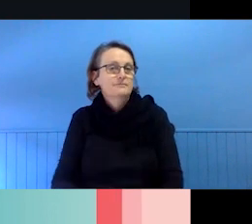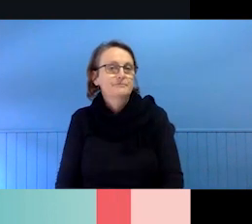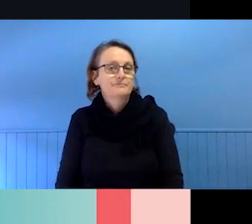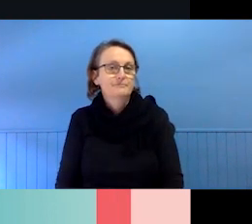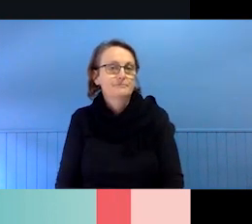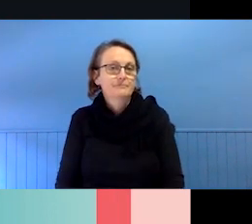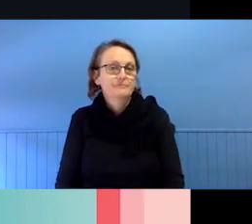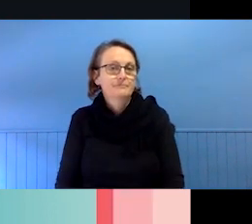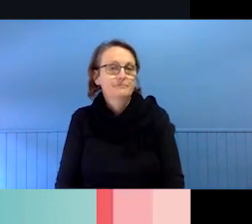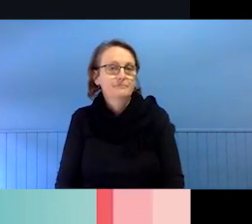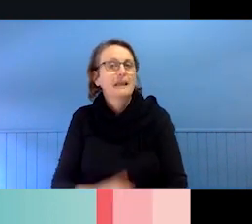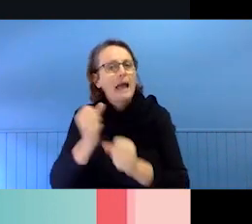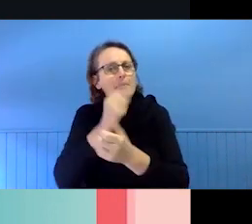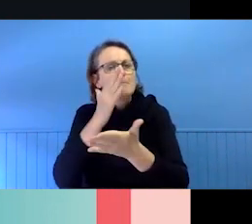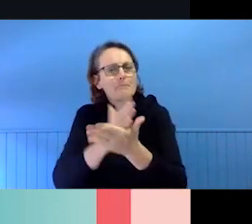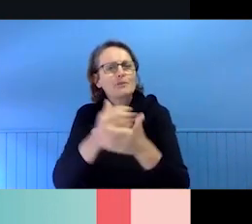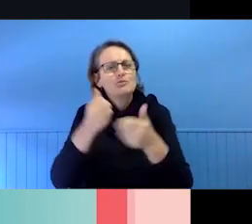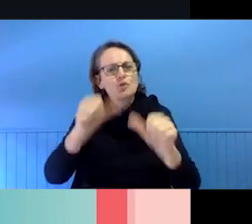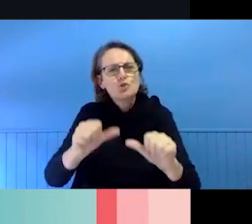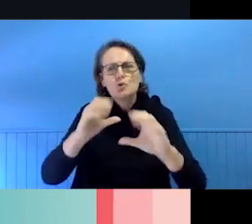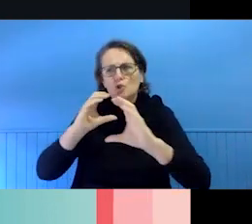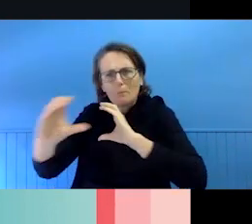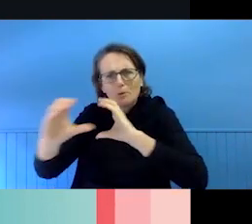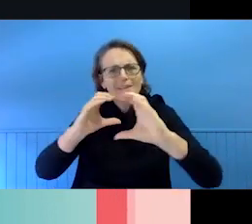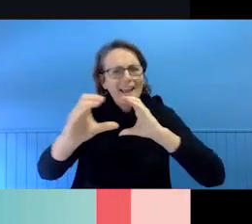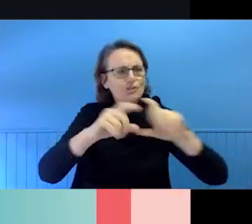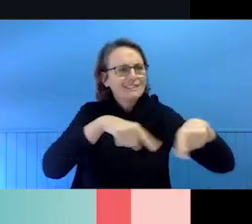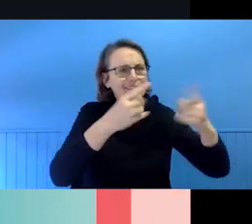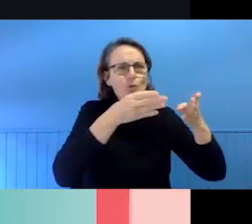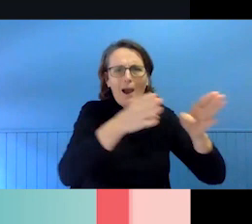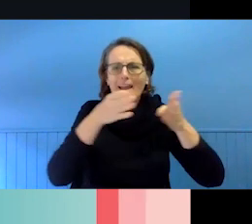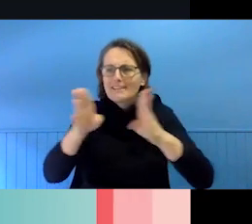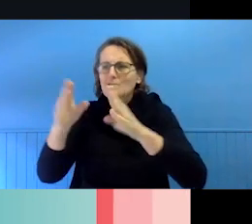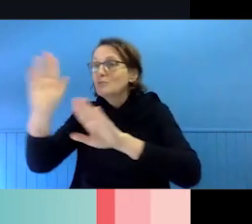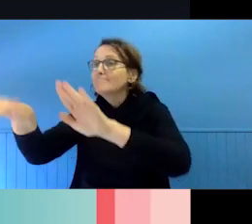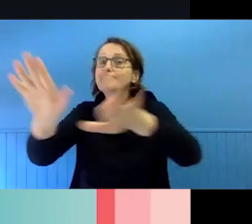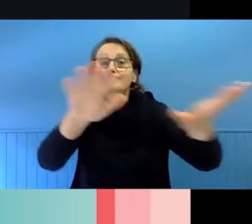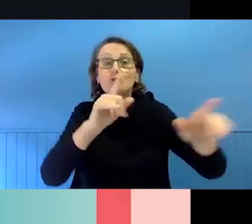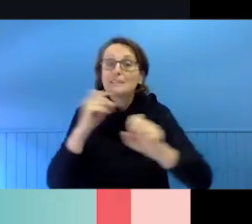and making sure you are using all of those communications platforms to let people know that things are back to normal.